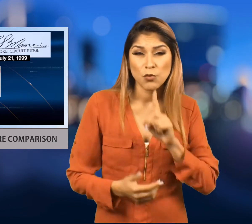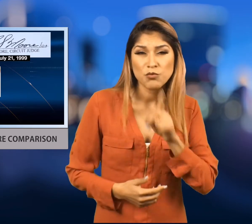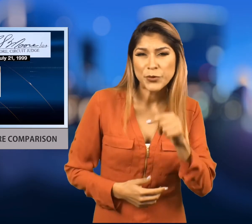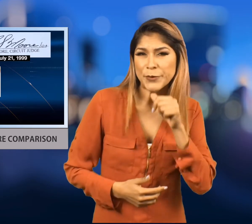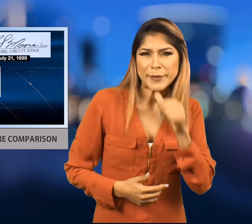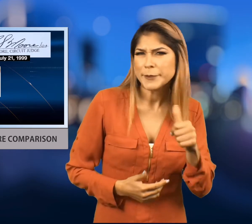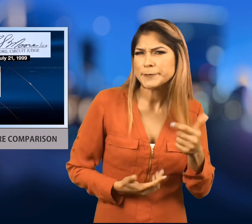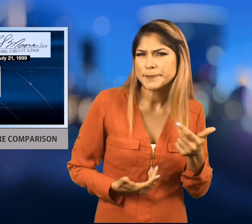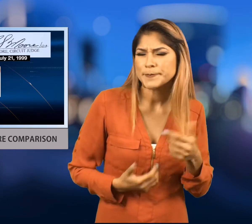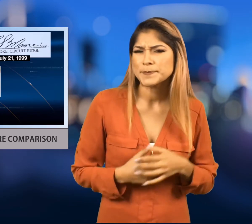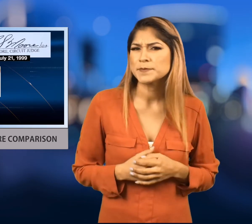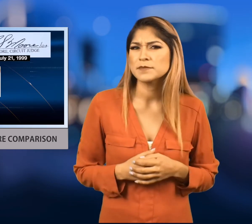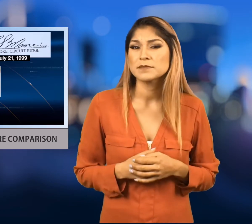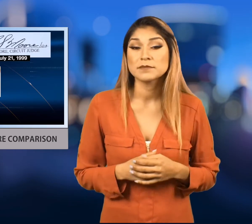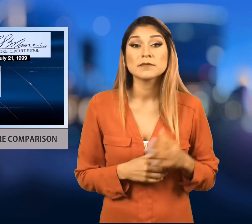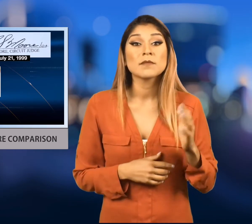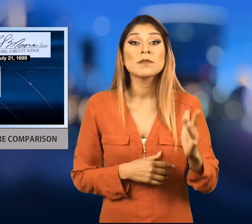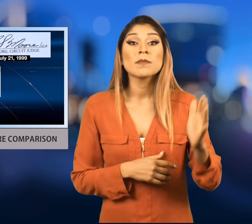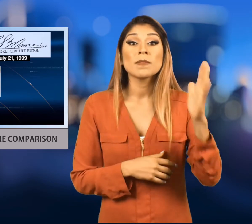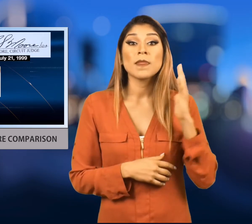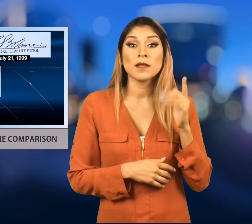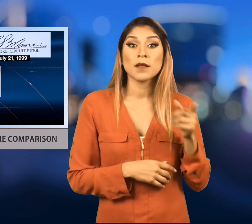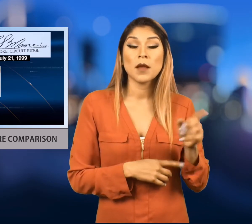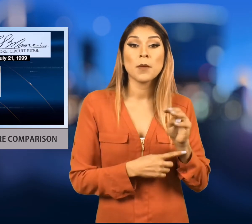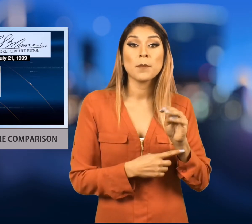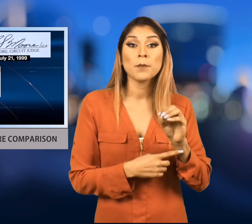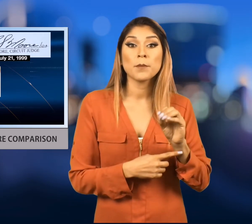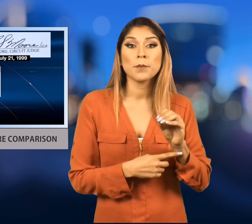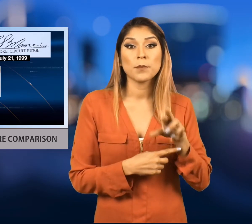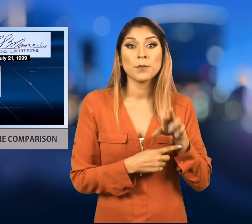really Moore's signature. Moore denies he pursued a sexual